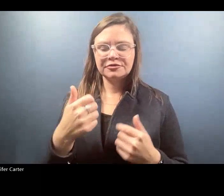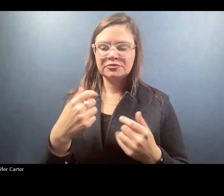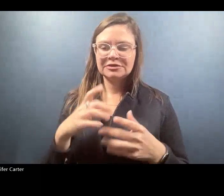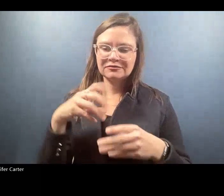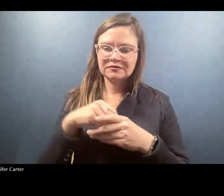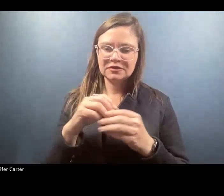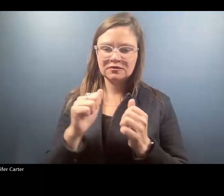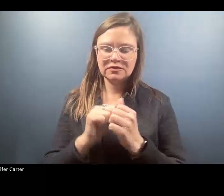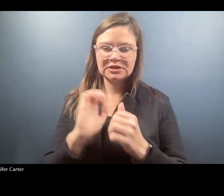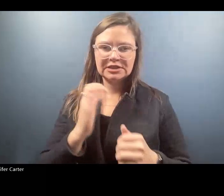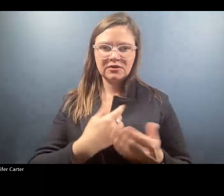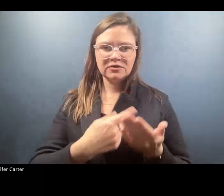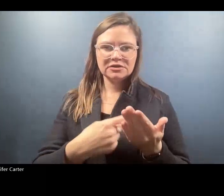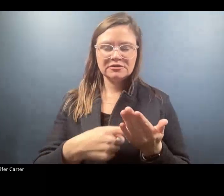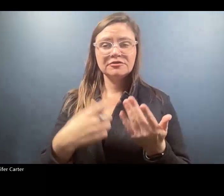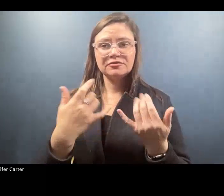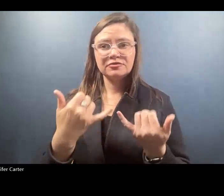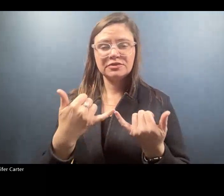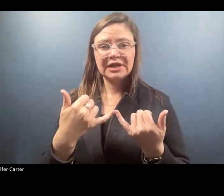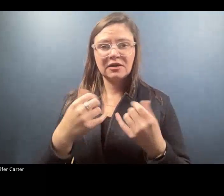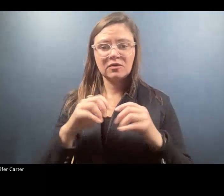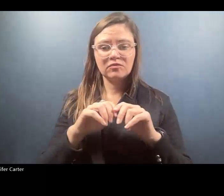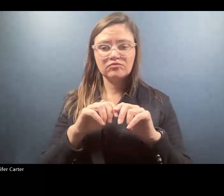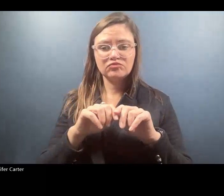So as I said, we're going to break out into a few groups here.